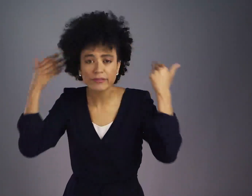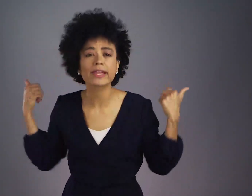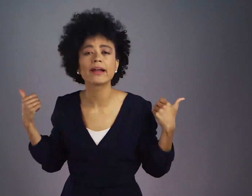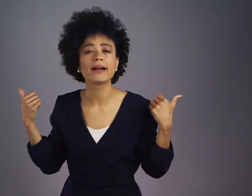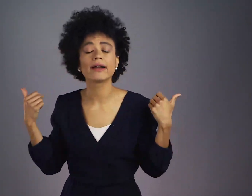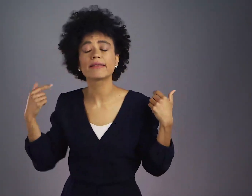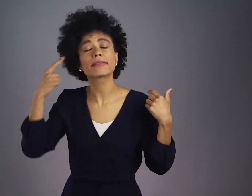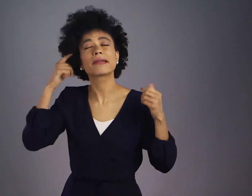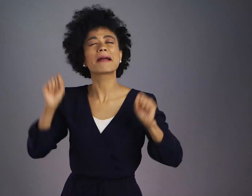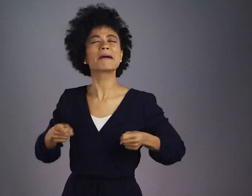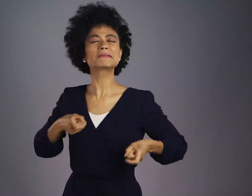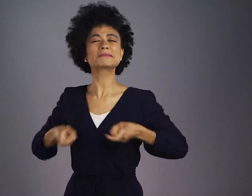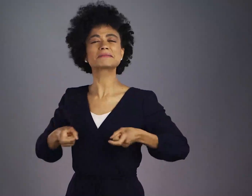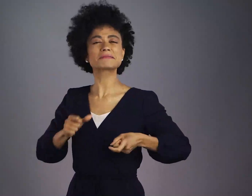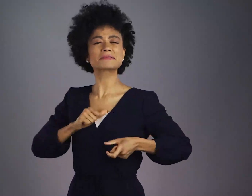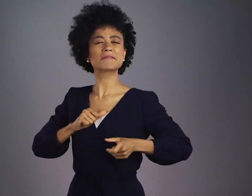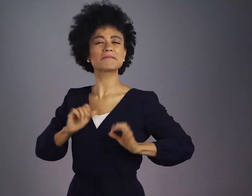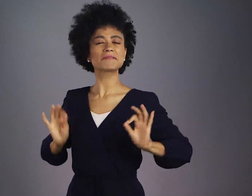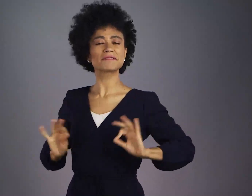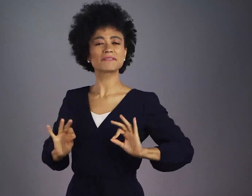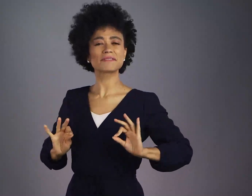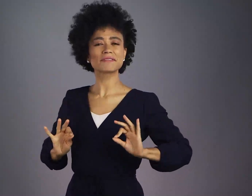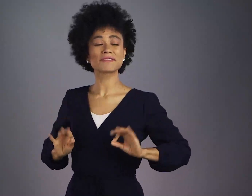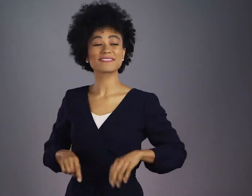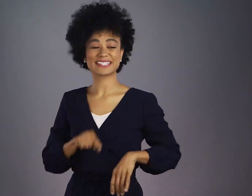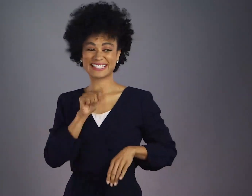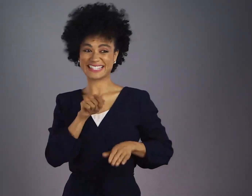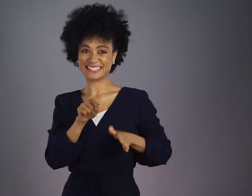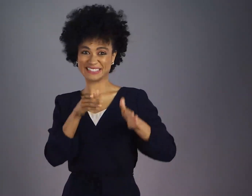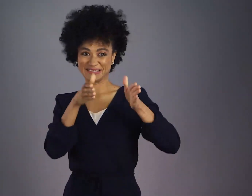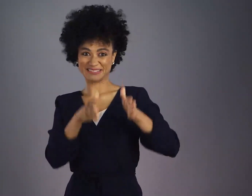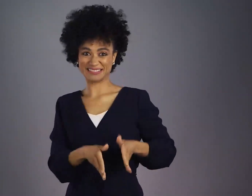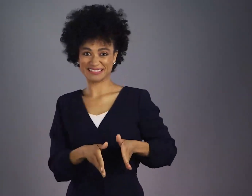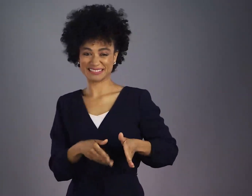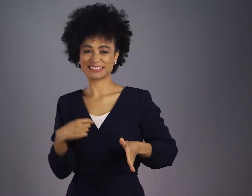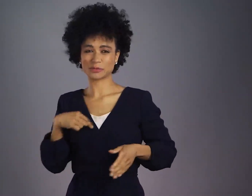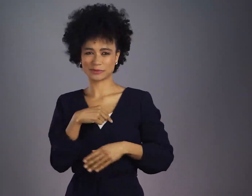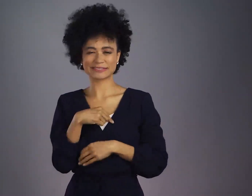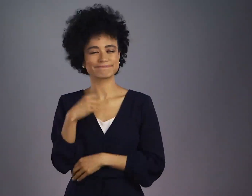how he can drink moderately next time. We think this person is in danger.